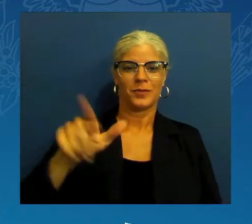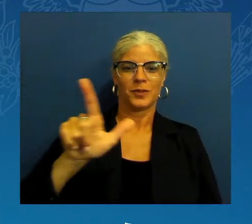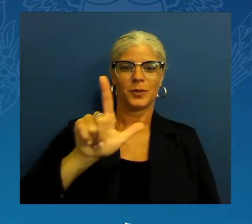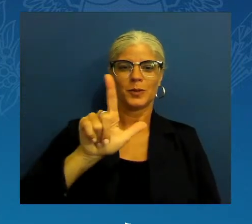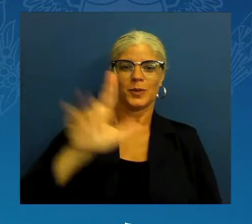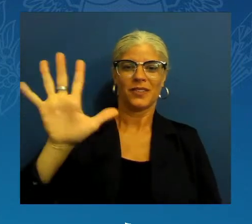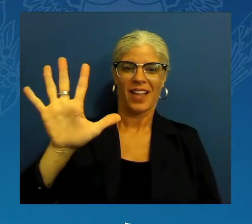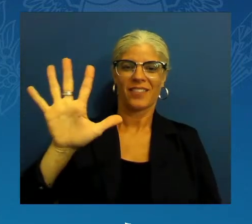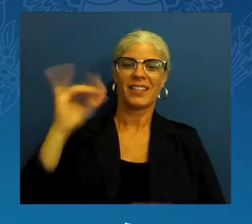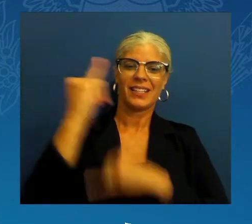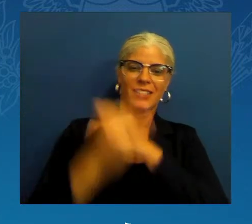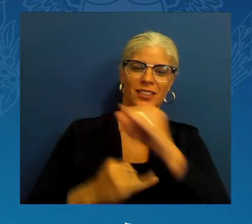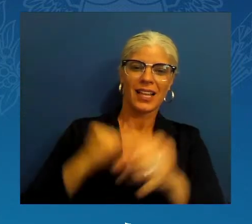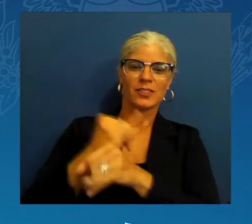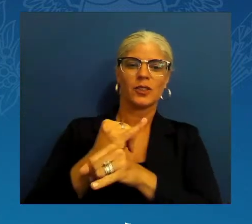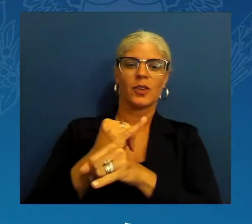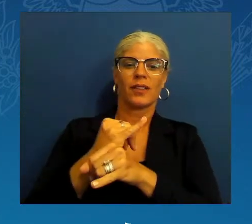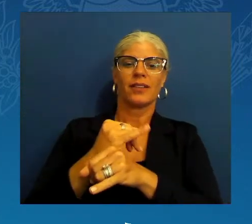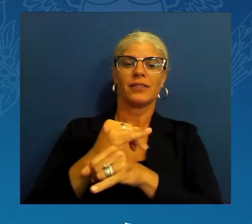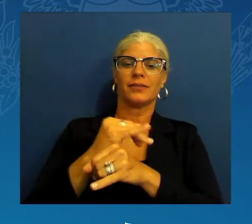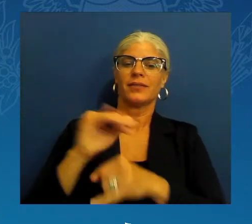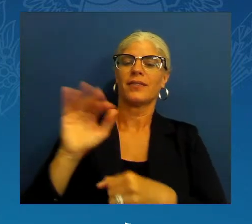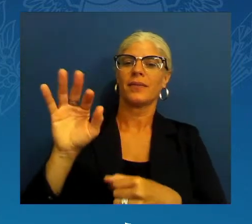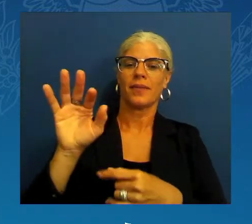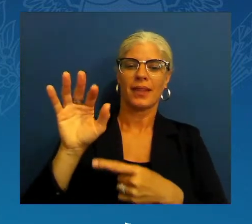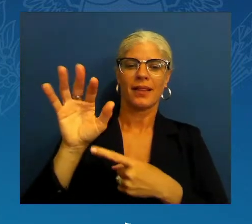Inc, Rasheeda S. Liberty.